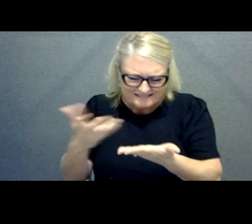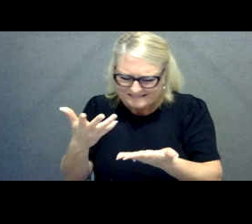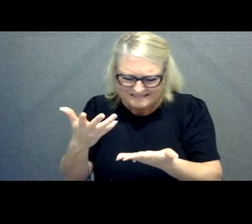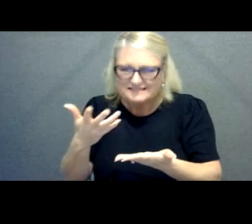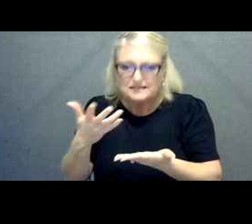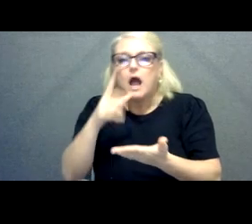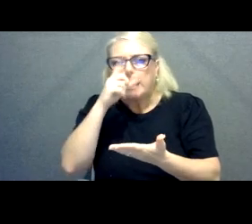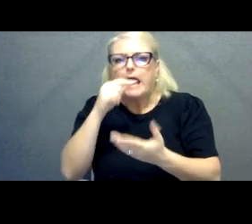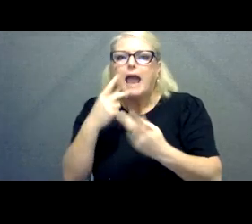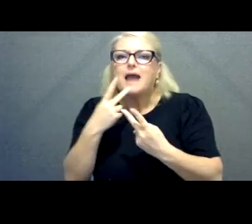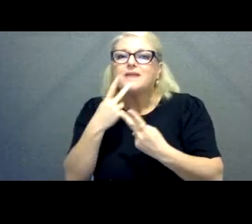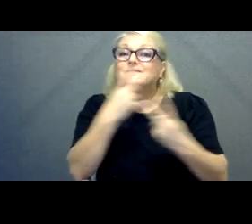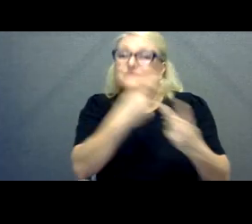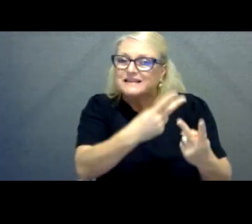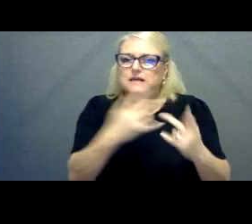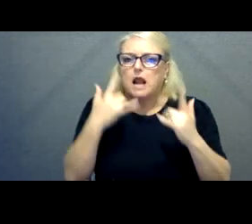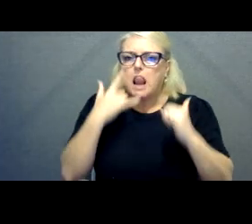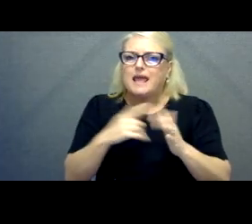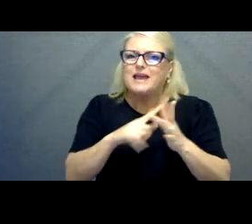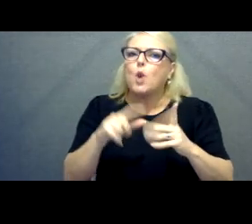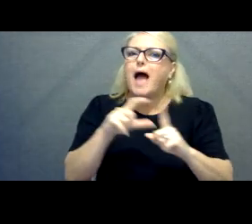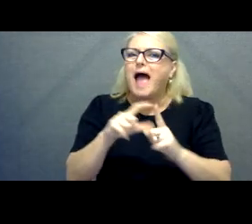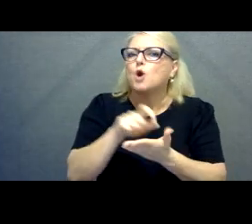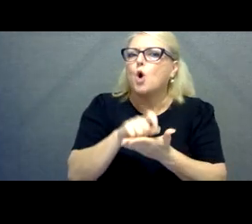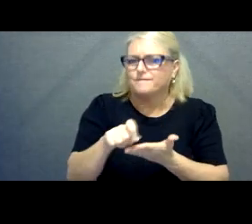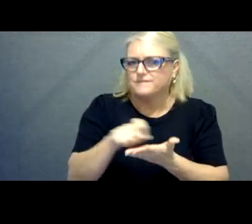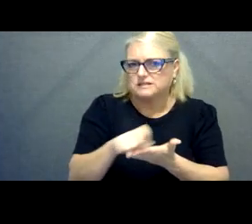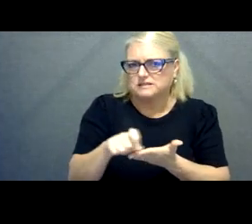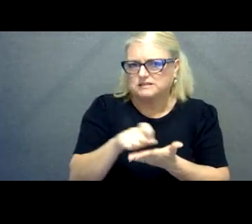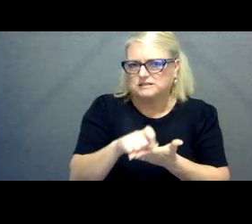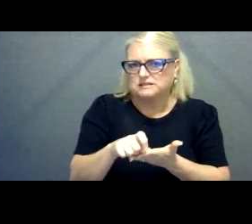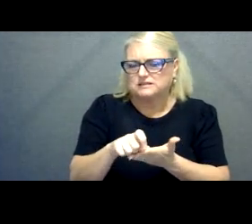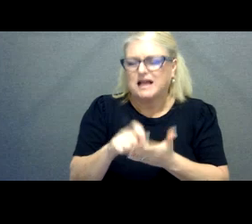through to the contact centre but it's probably better if they can to come in person but we know